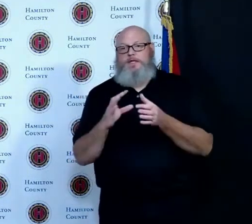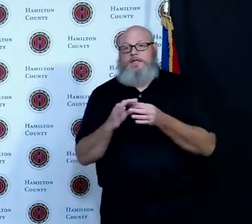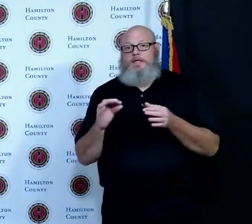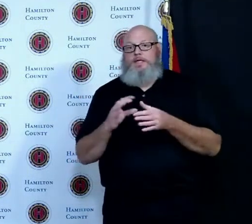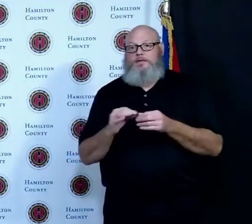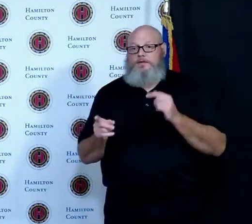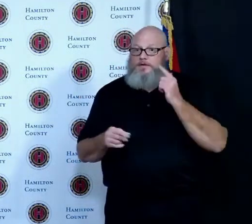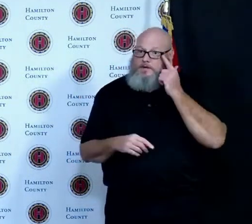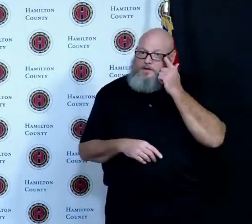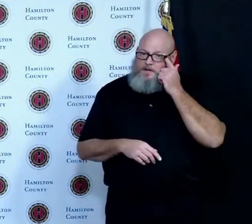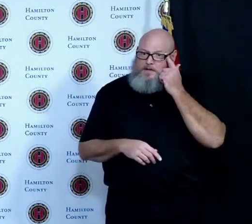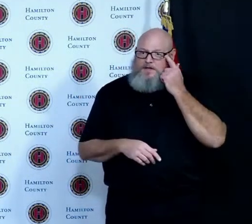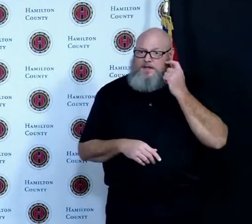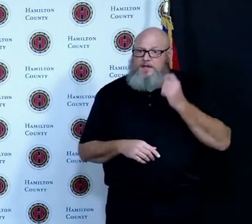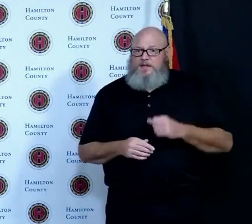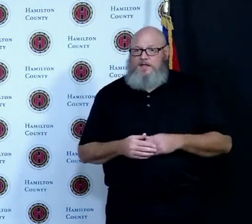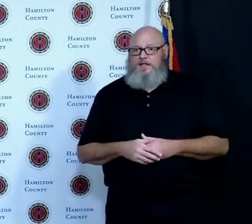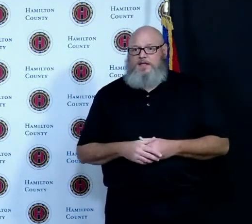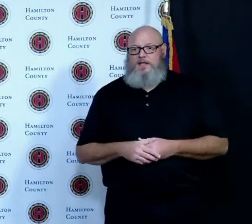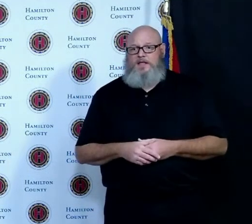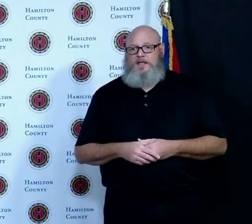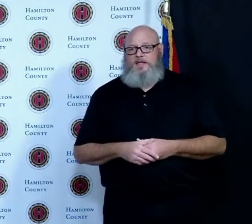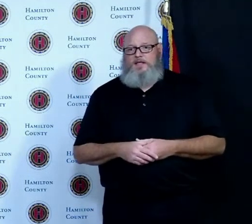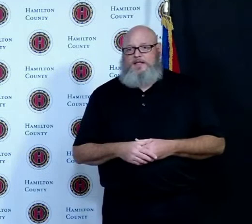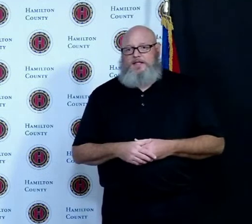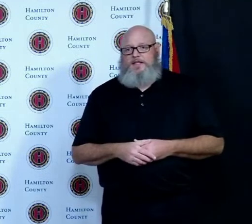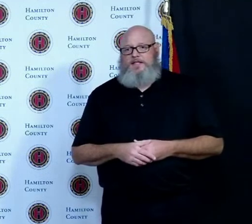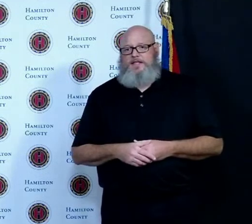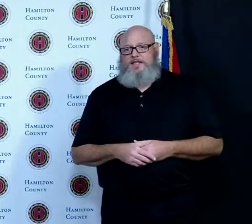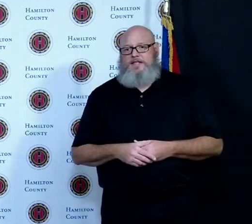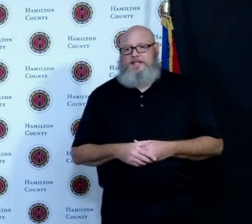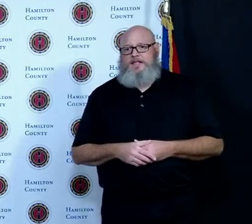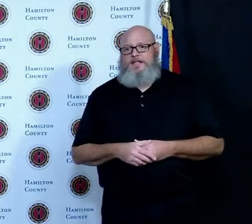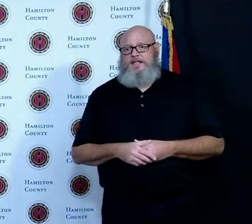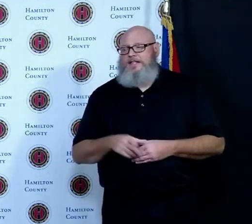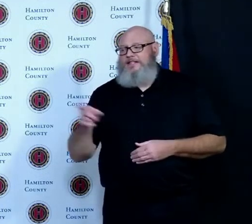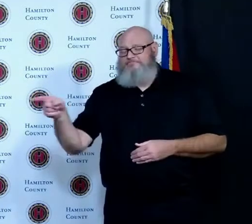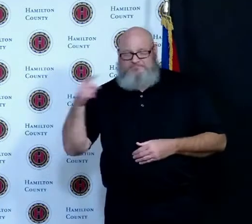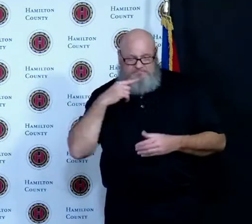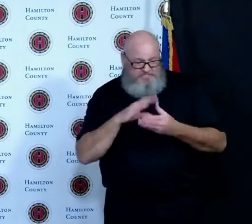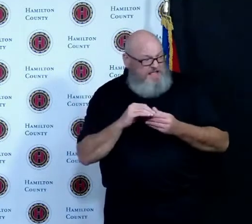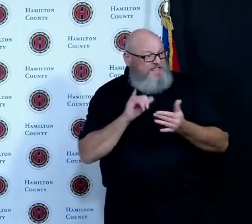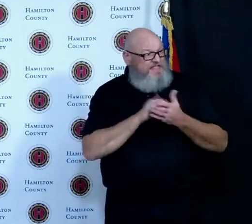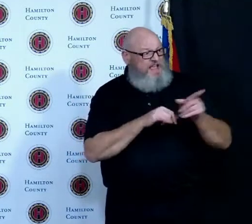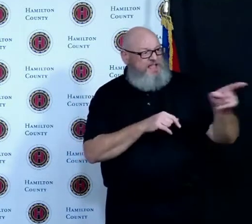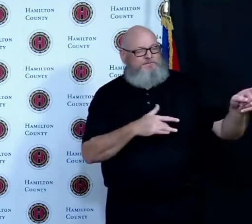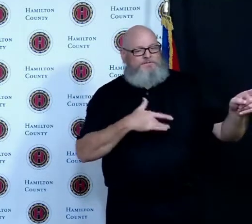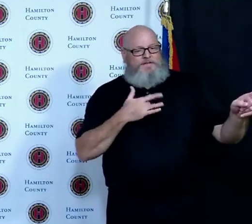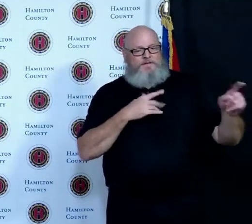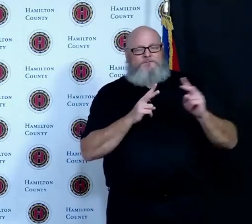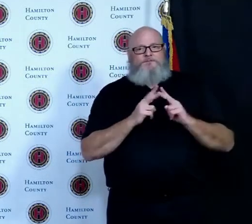capacity of Public Health because what what I know is that we are getting 500 doses a week